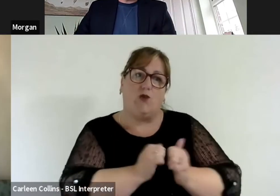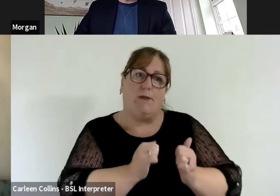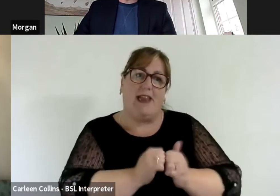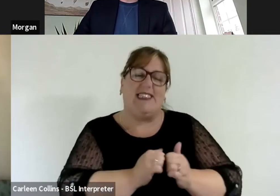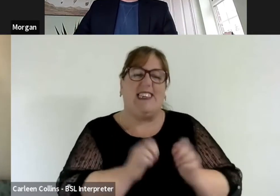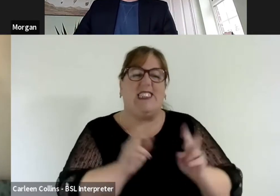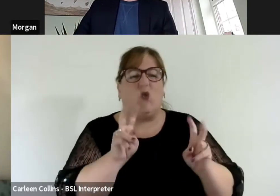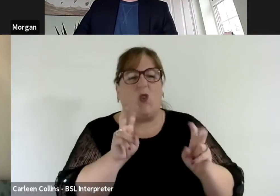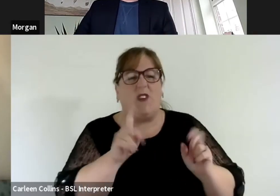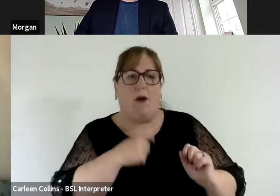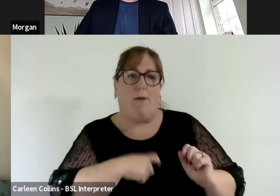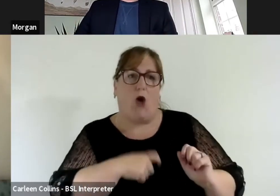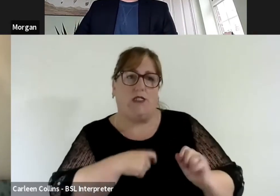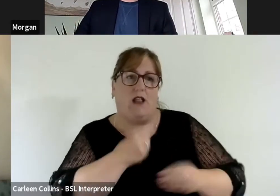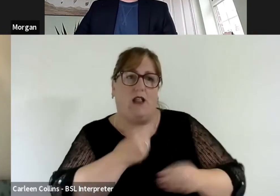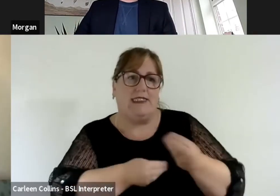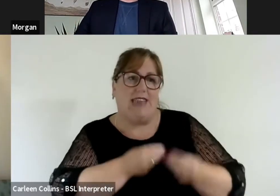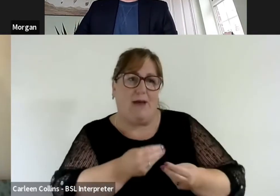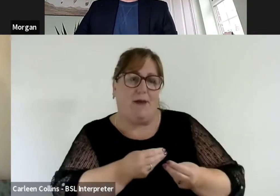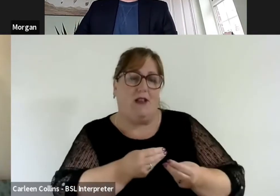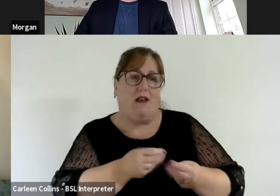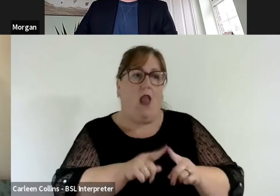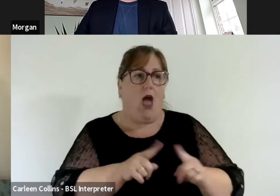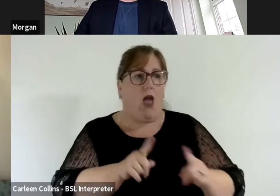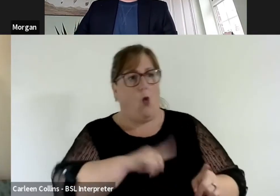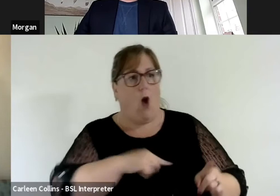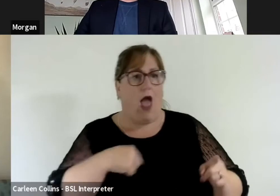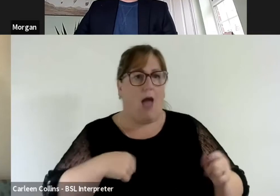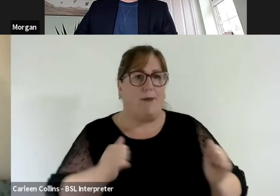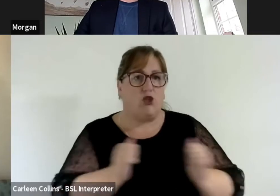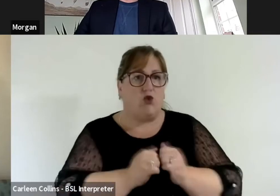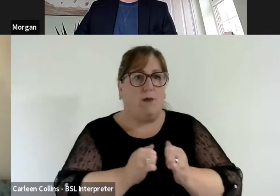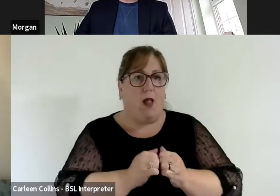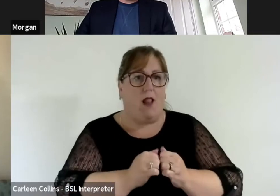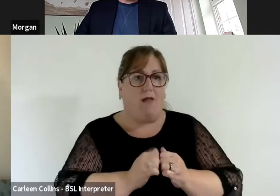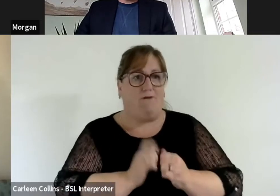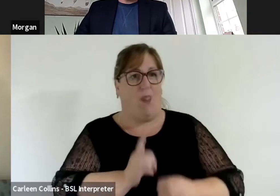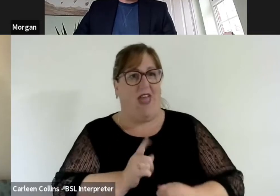You can be asked to complete what's called a statement of suitability. Which is almost like a personal statement saying why you are suitable